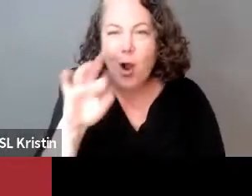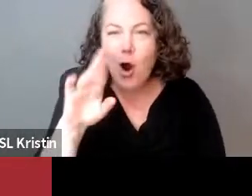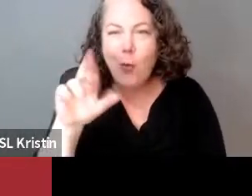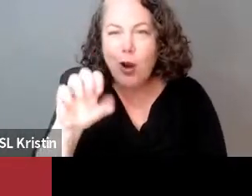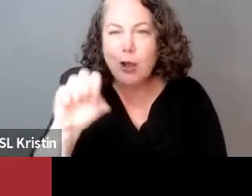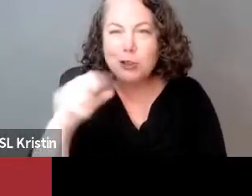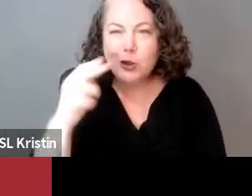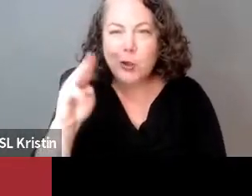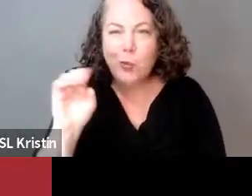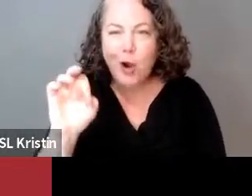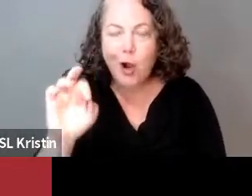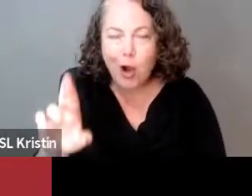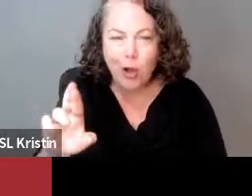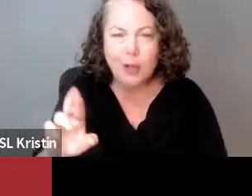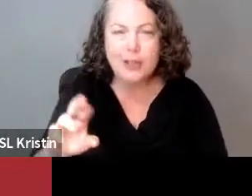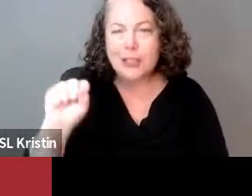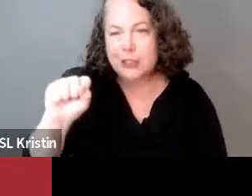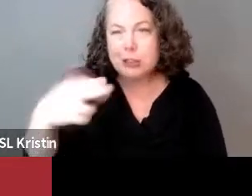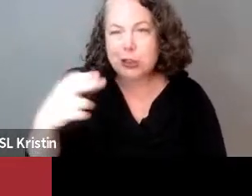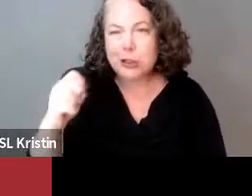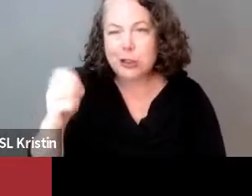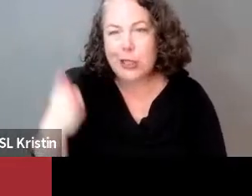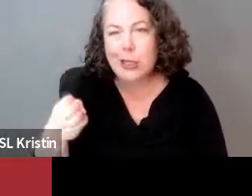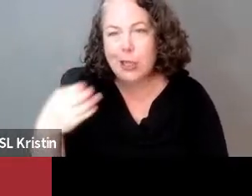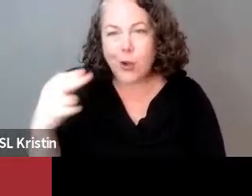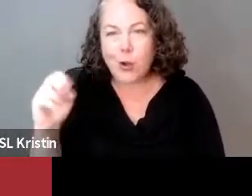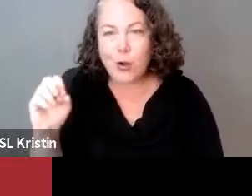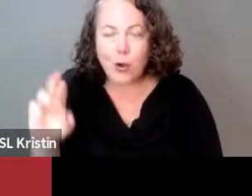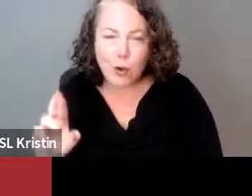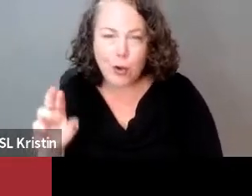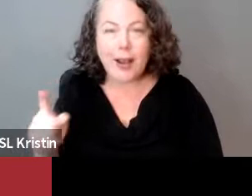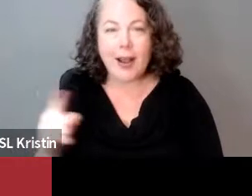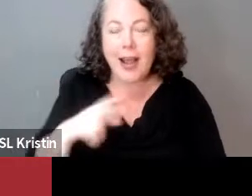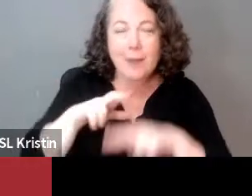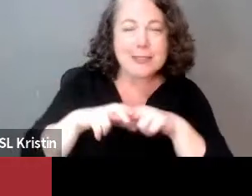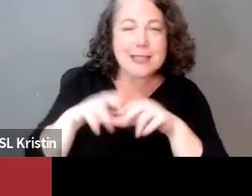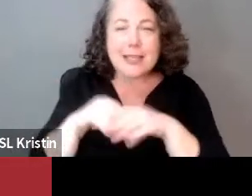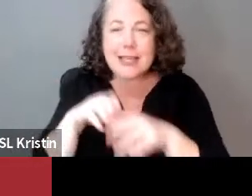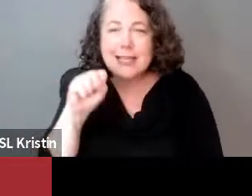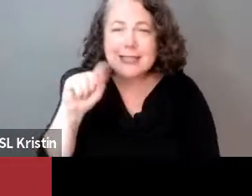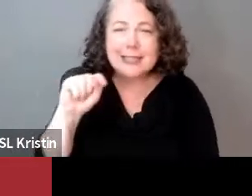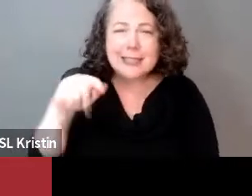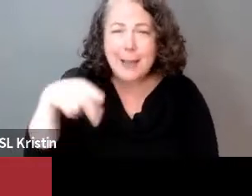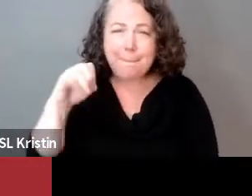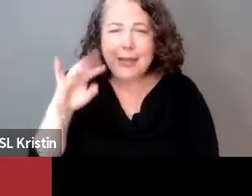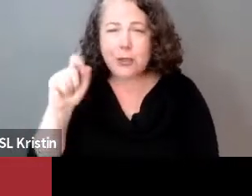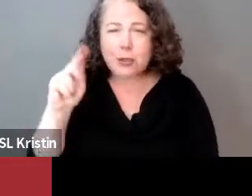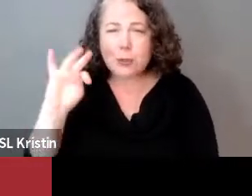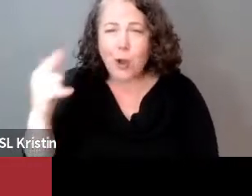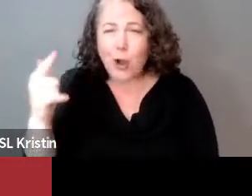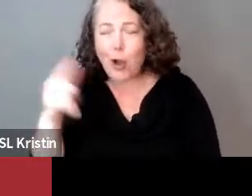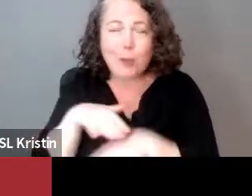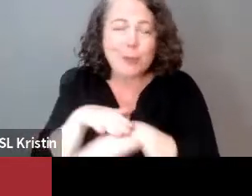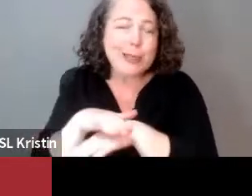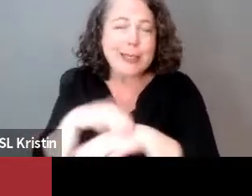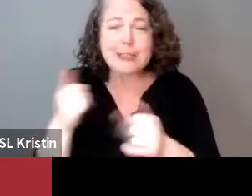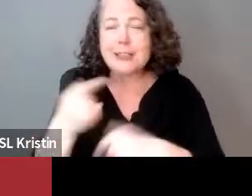I use she/her pronouns. I'm sitting in gorgeous St. Pete Beach today, where the weather is absolutely lovely.